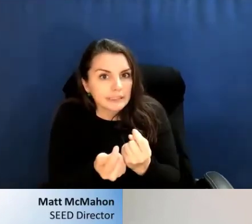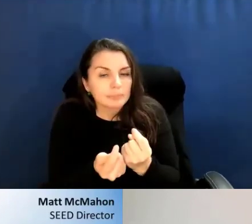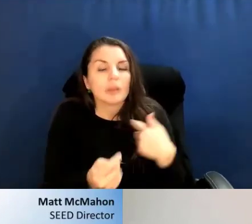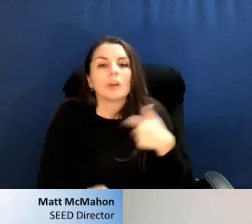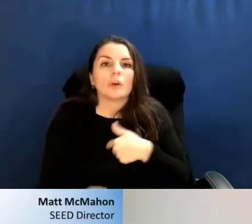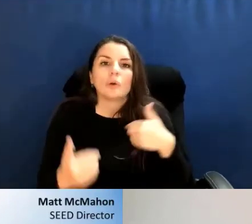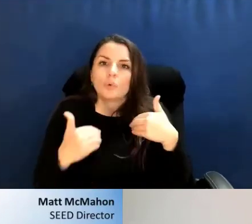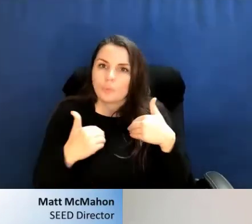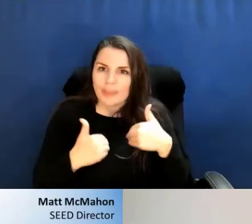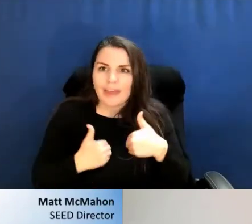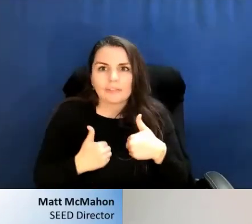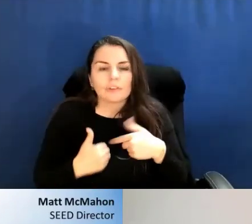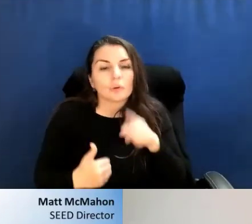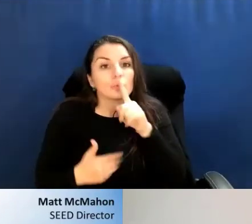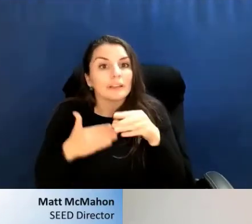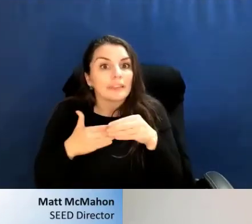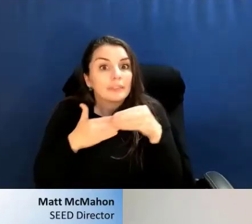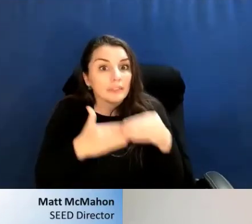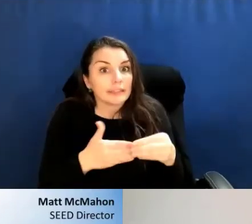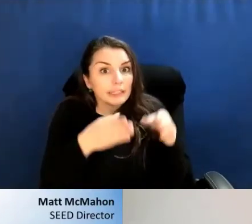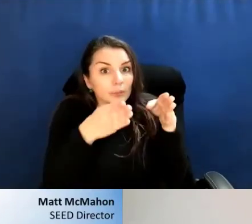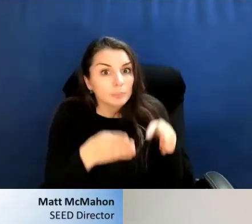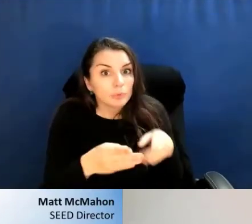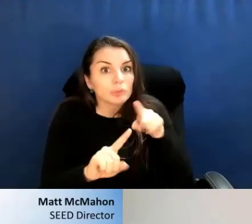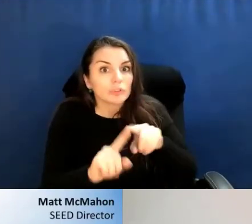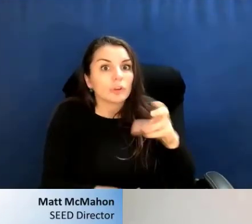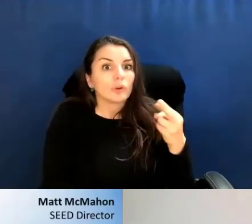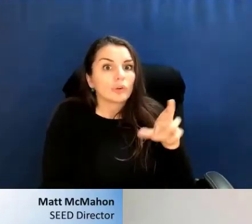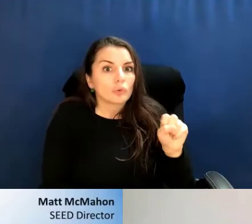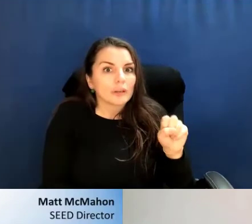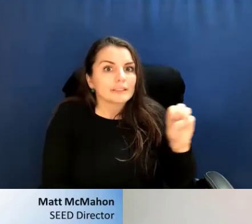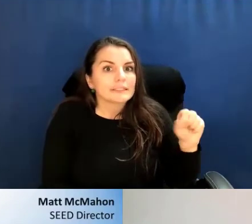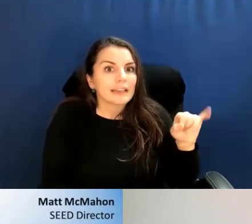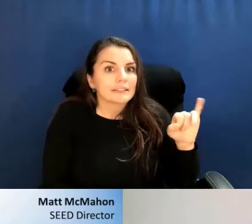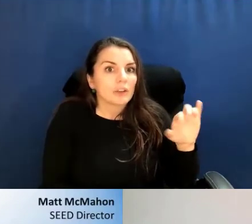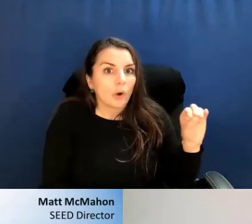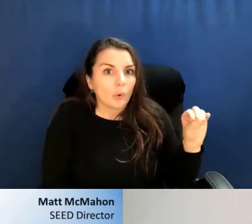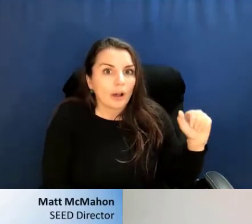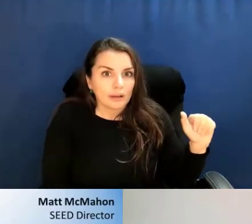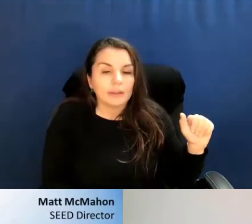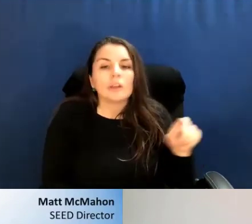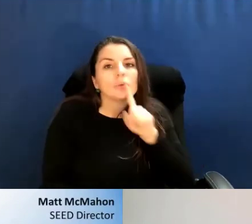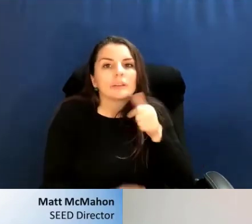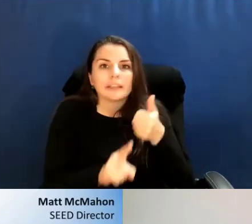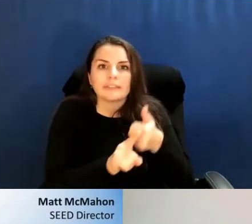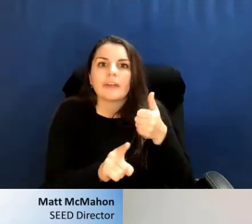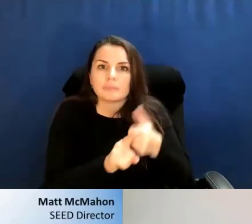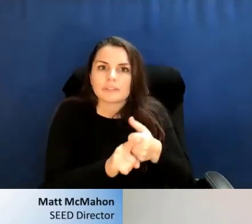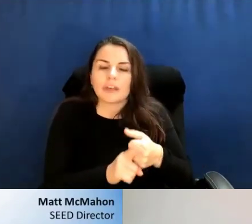In fact, the last of that team, Chris Sasiela, is a RAC-certified FDA specialist,